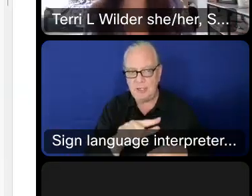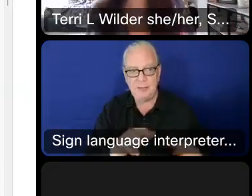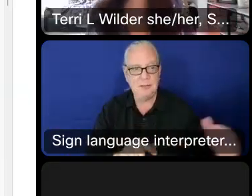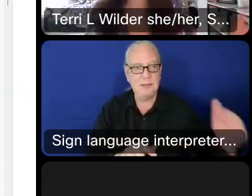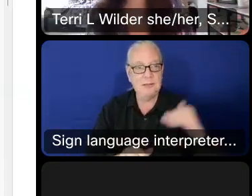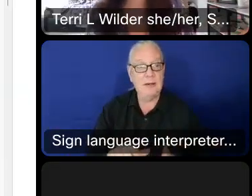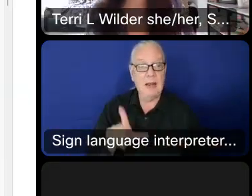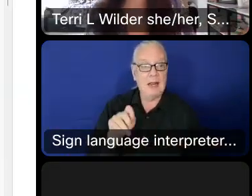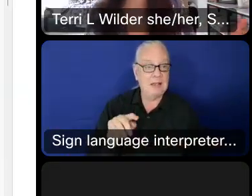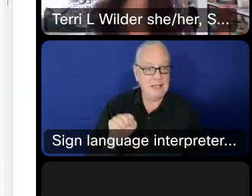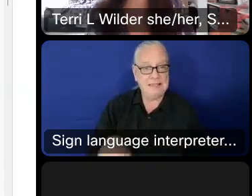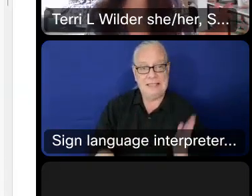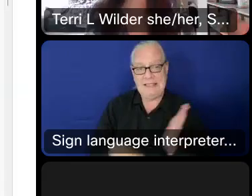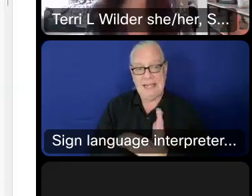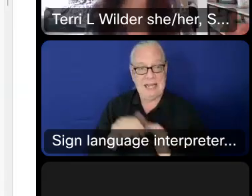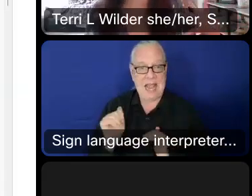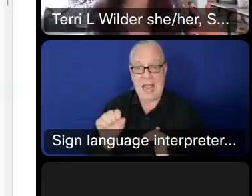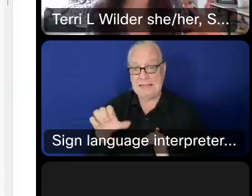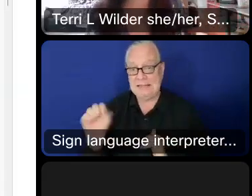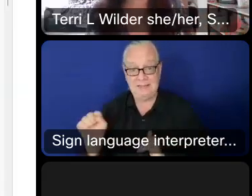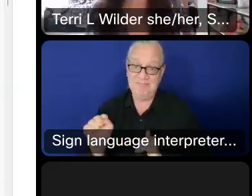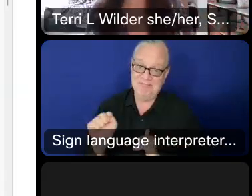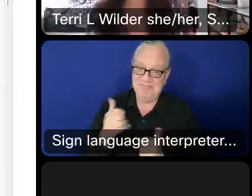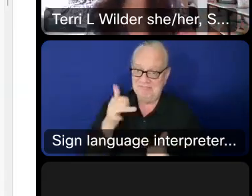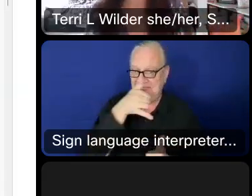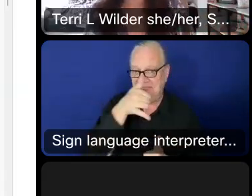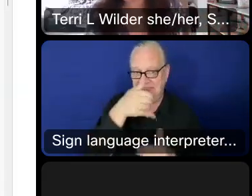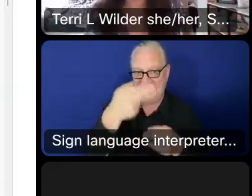which is kind of a funny name, but ASS is not what you think it